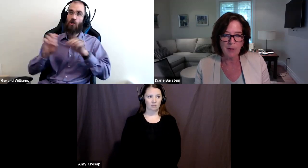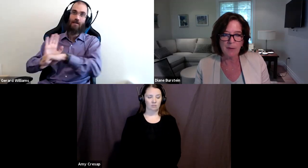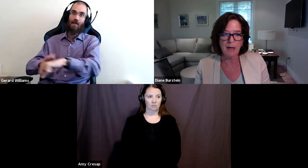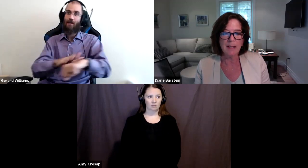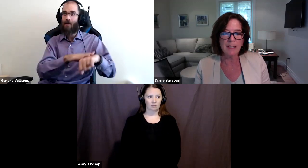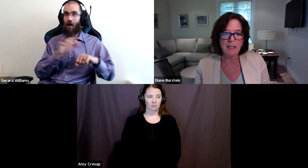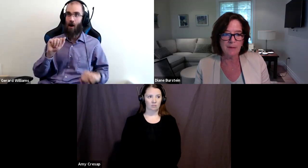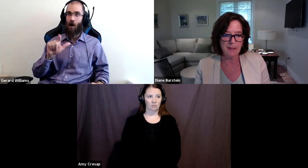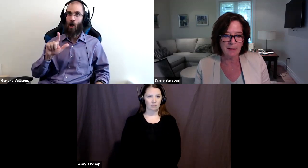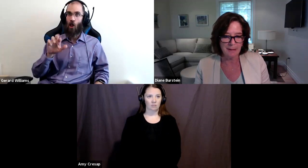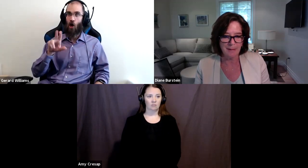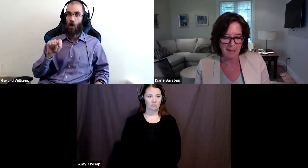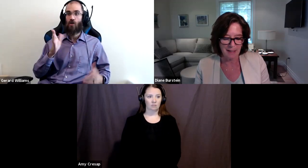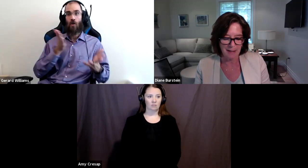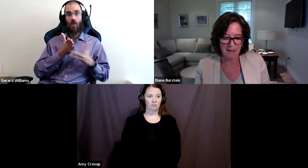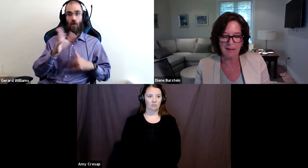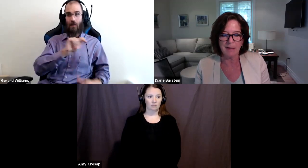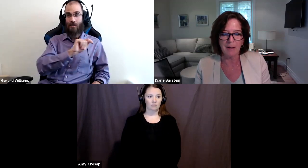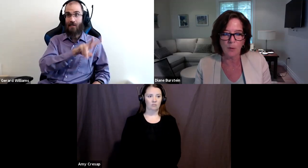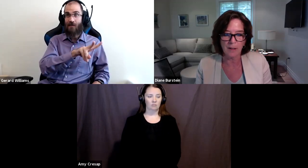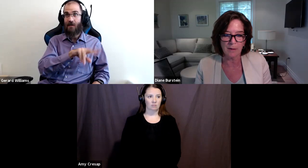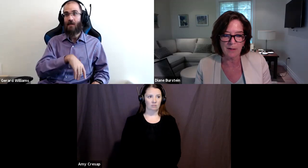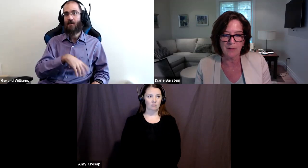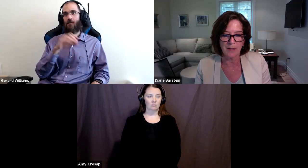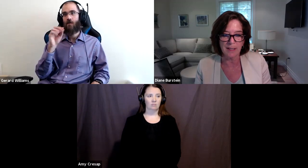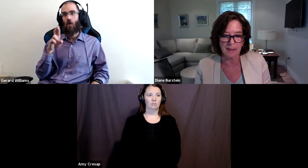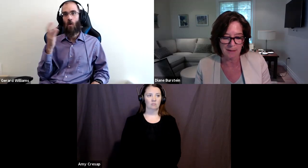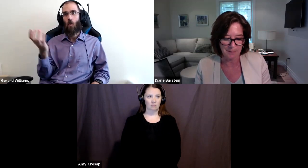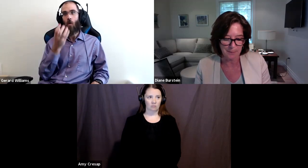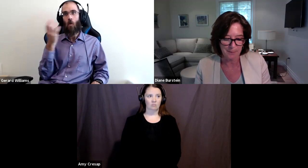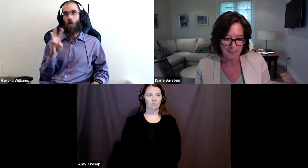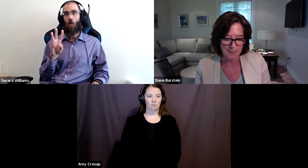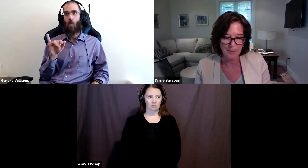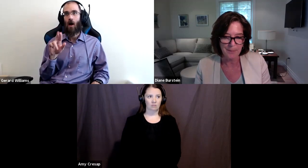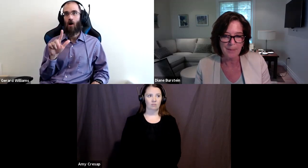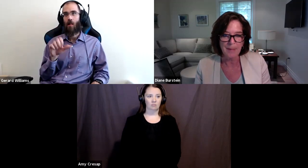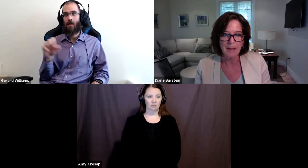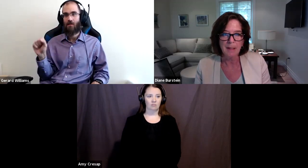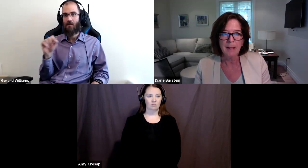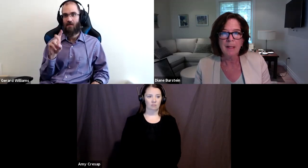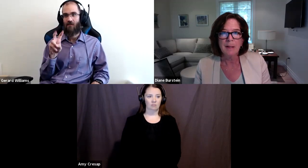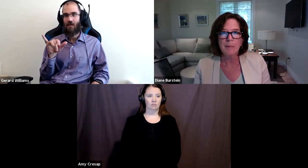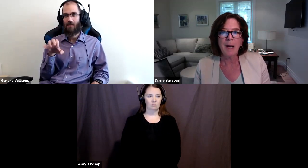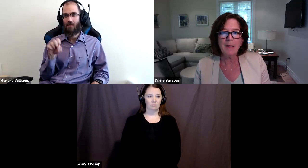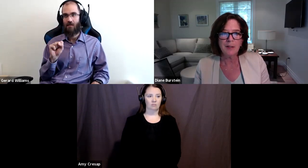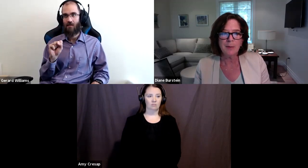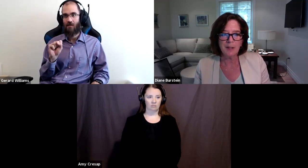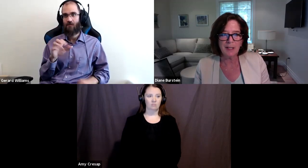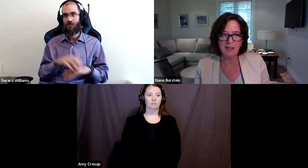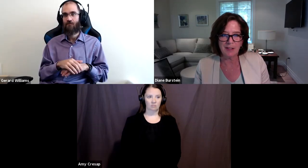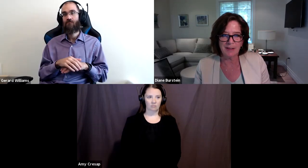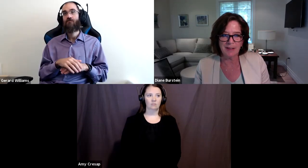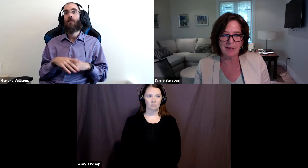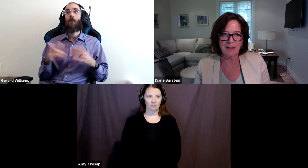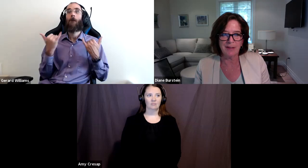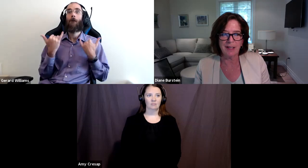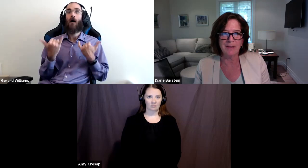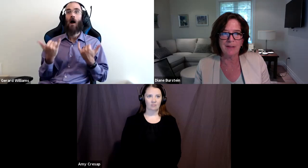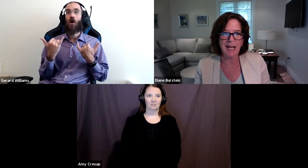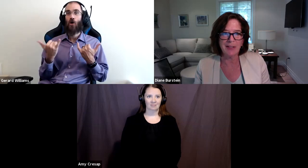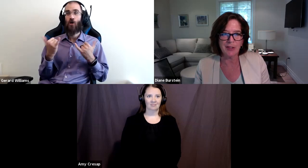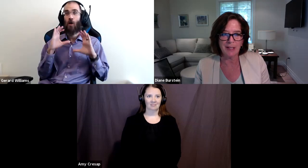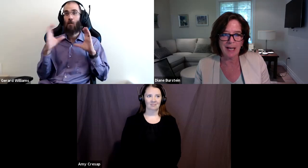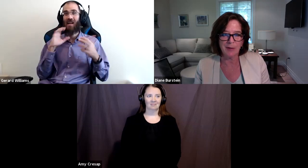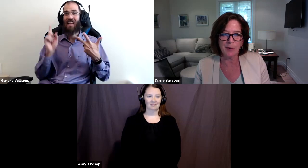both on TV and on wireless devices. Modern communications is a catch-all category